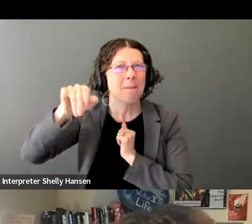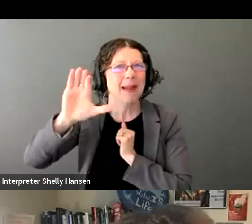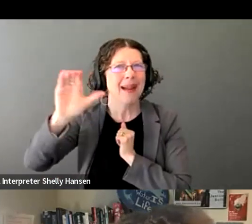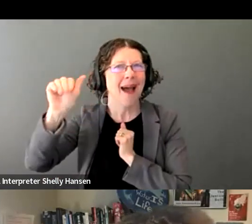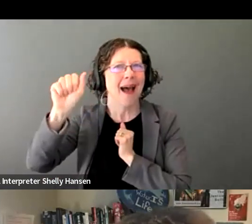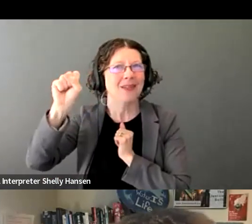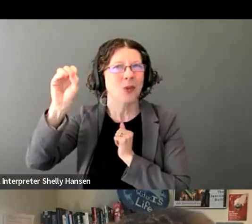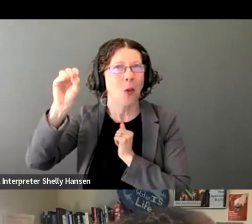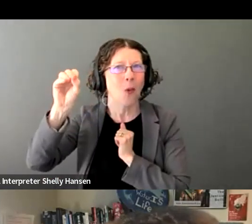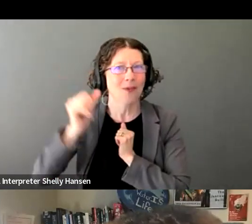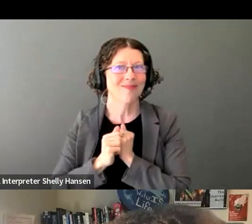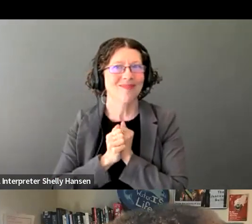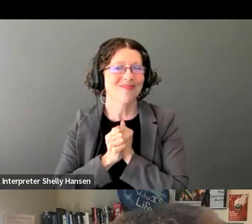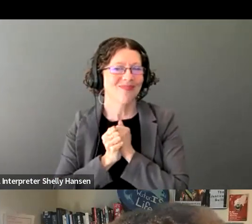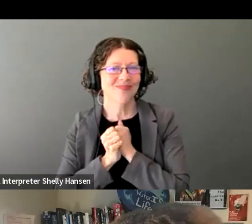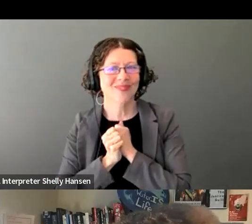Thank you.